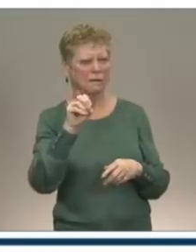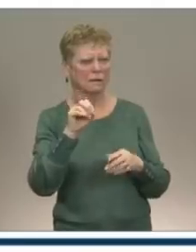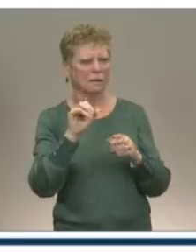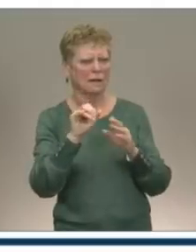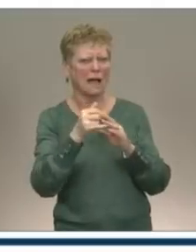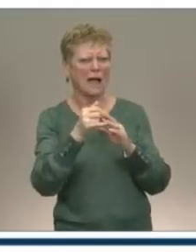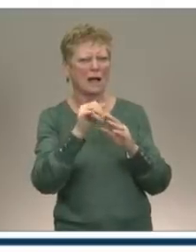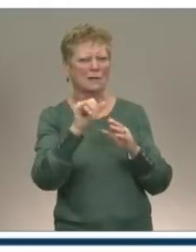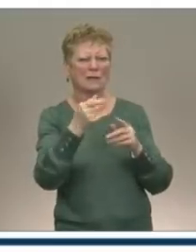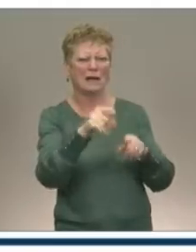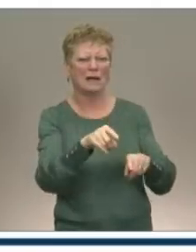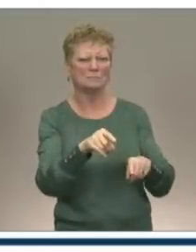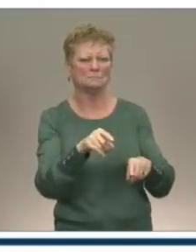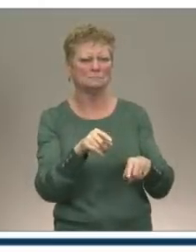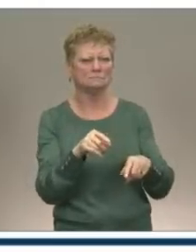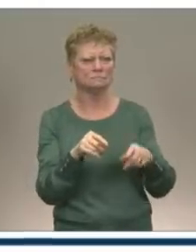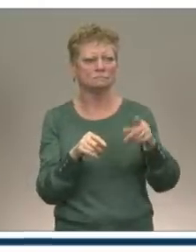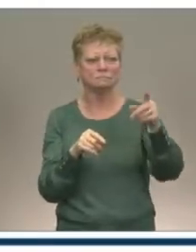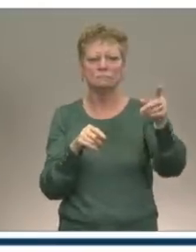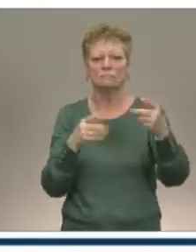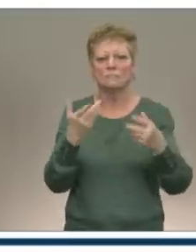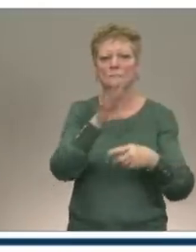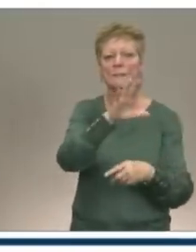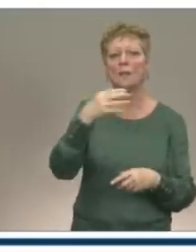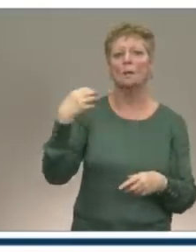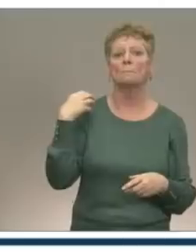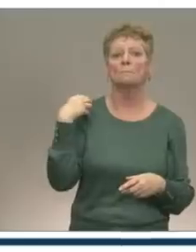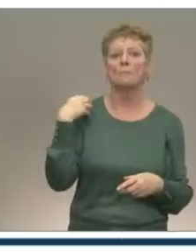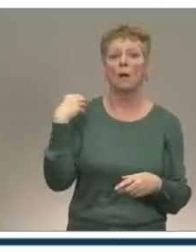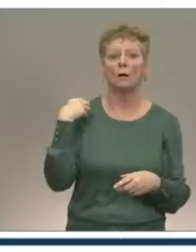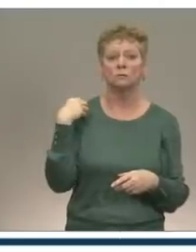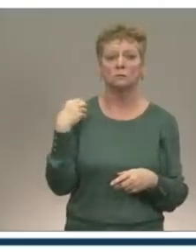well there were people who were through their employer said i'm not i will not get an mrna